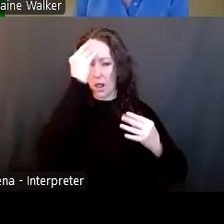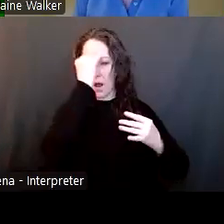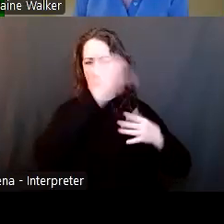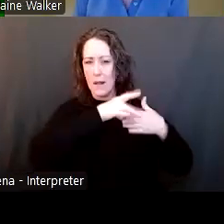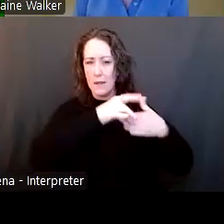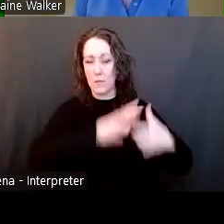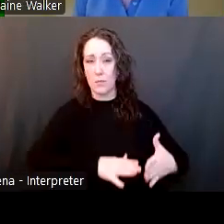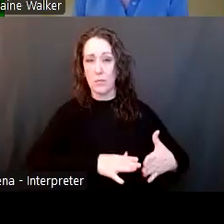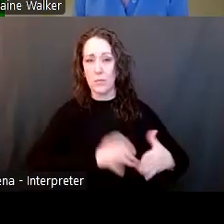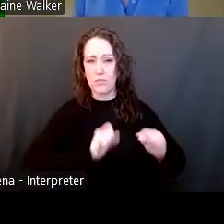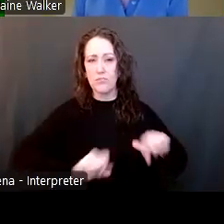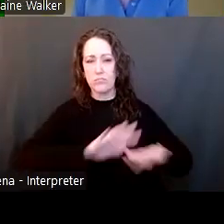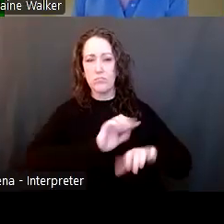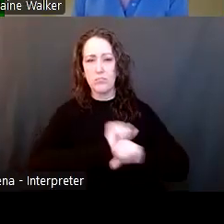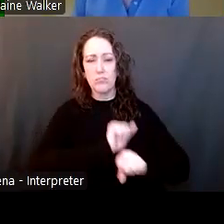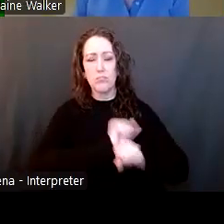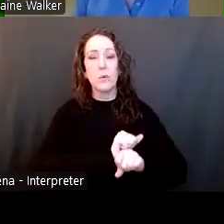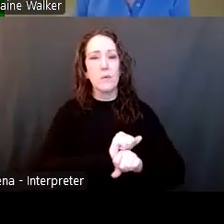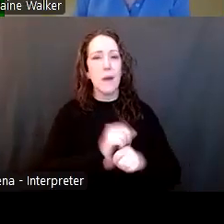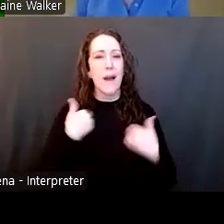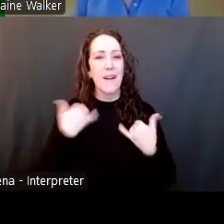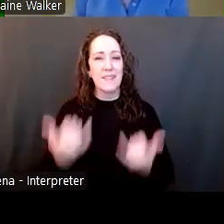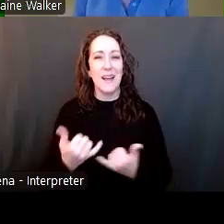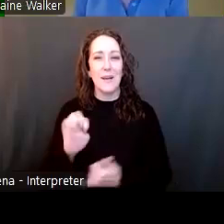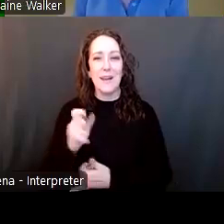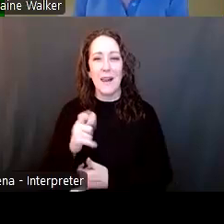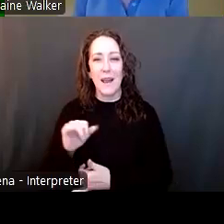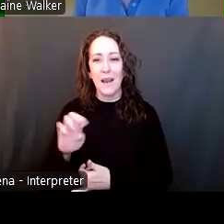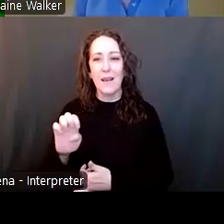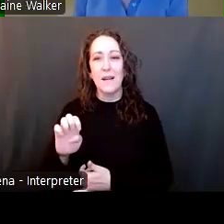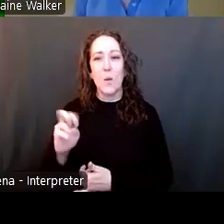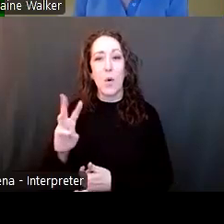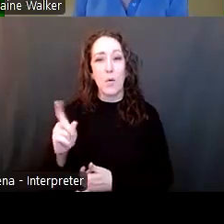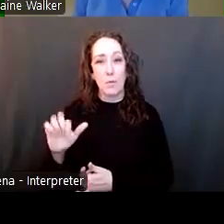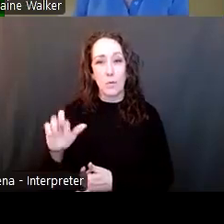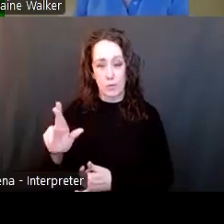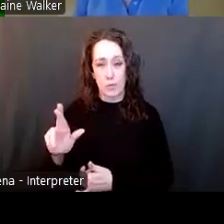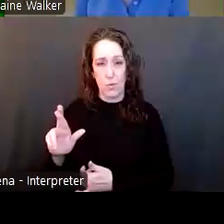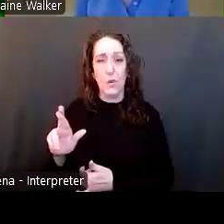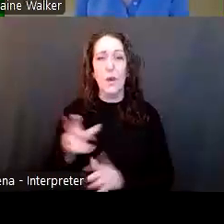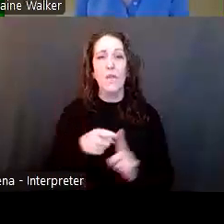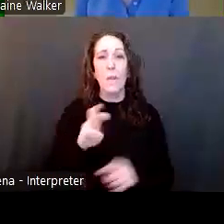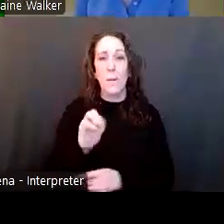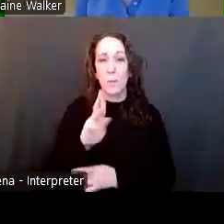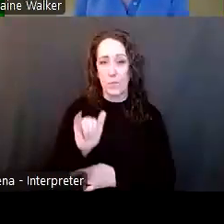um we certainly have that today with Dr Elaine Walker from Emer University who will be speaking